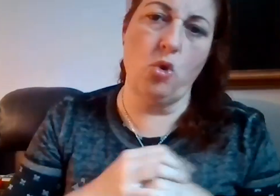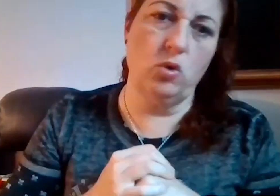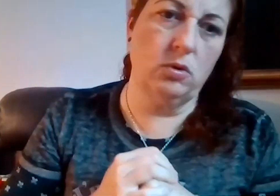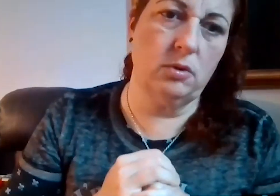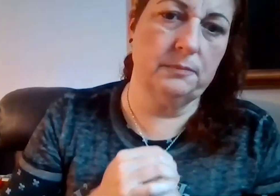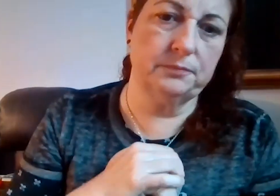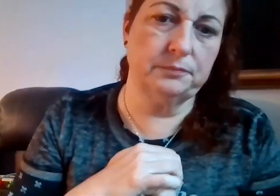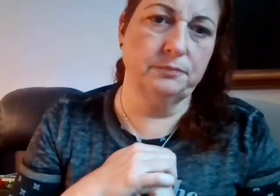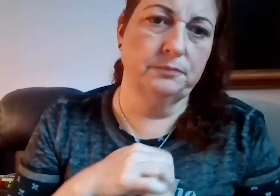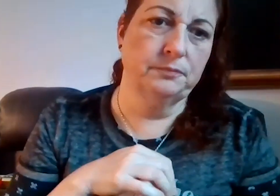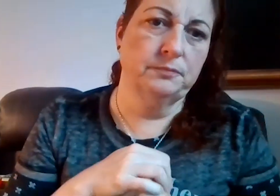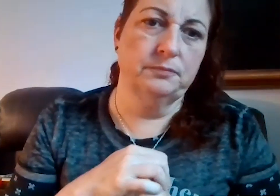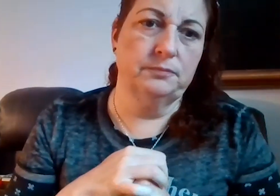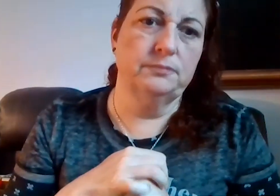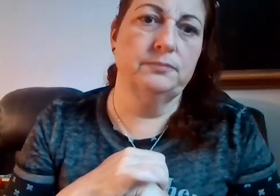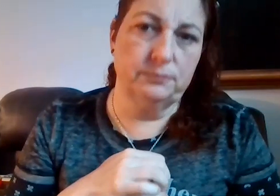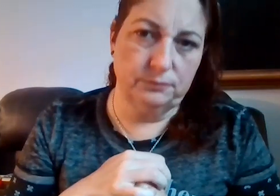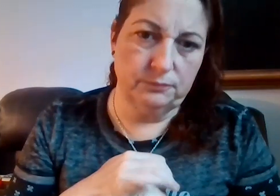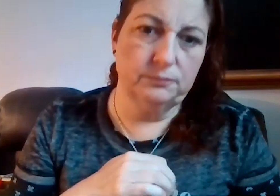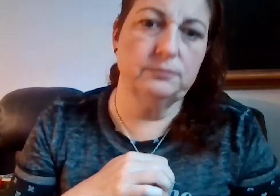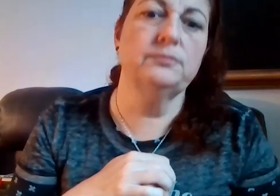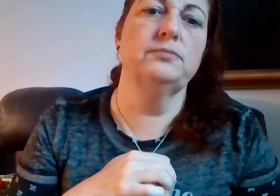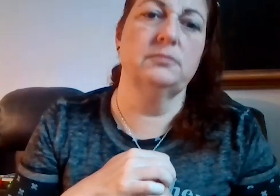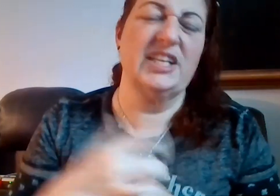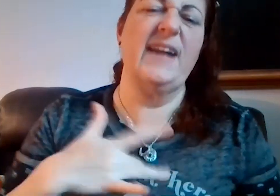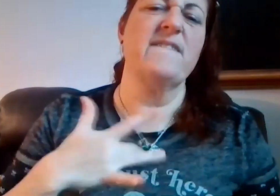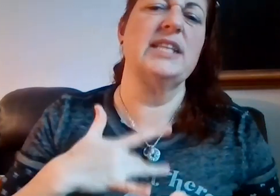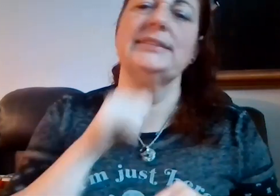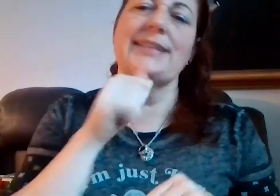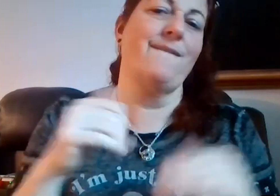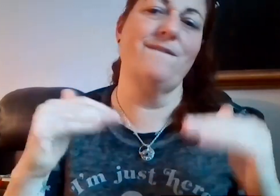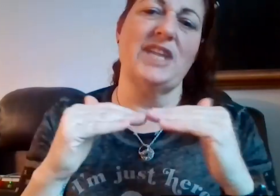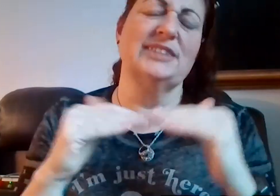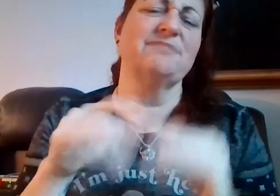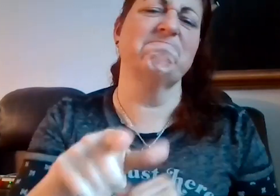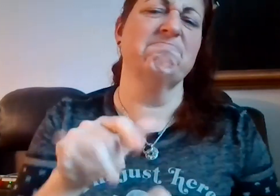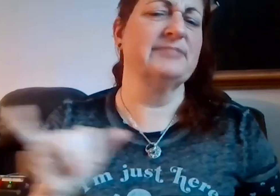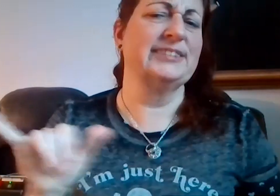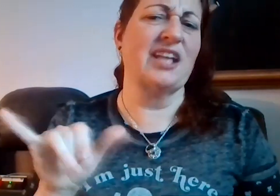That's wrong. I feel like that's not fair.